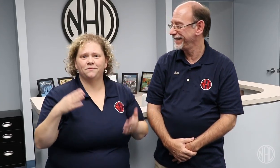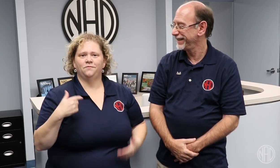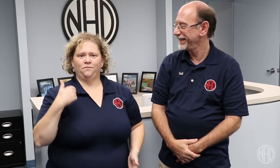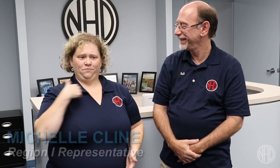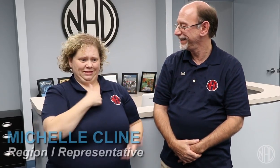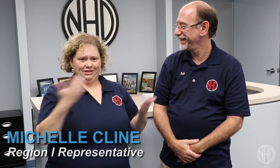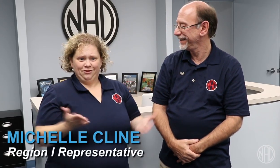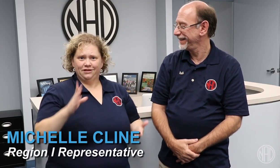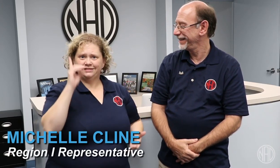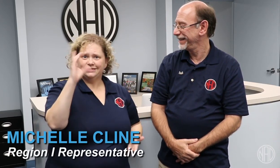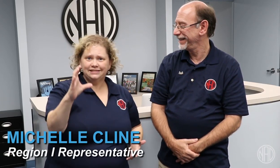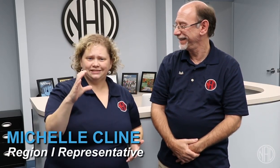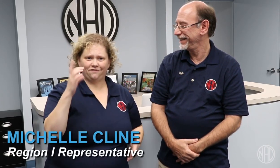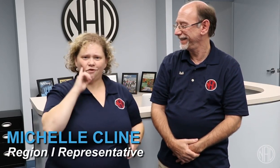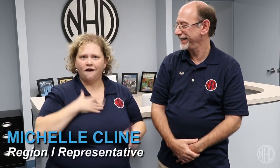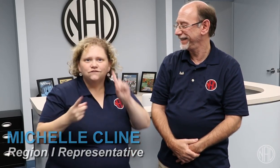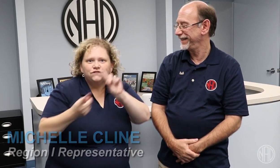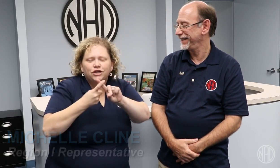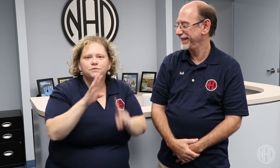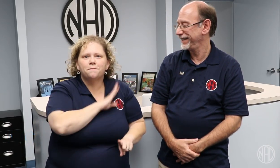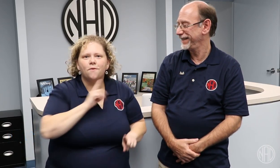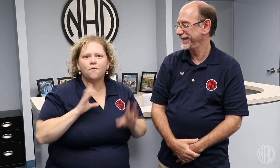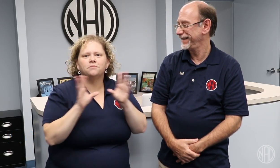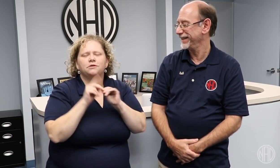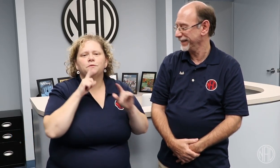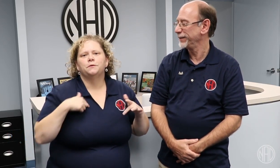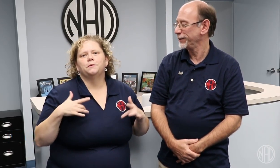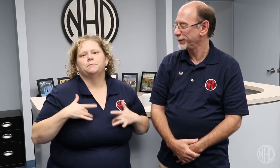Hello from Washington, DC! We’re here for our first Board meeting.